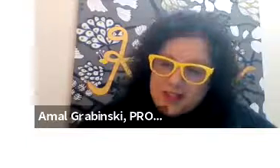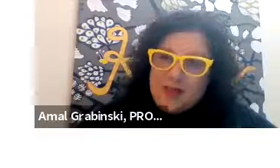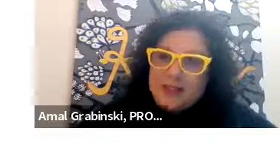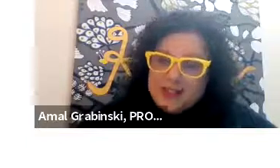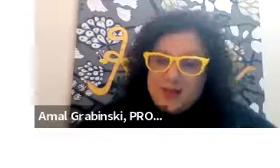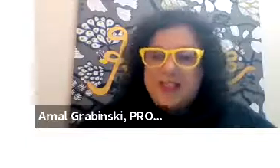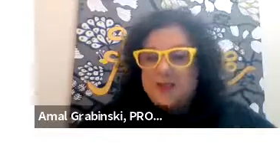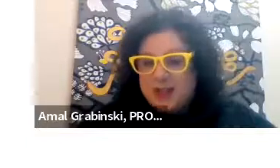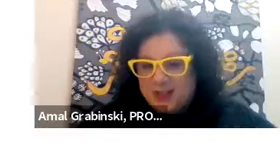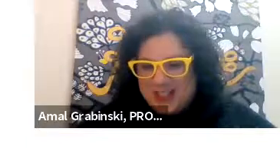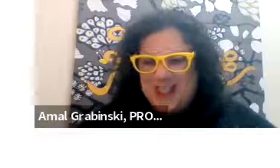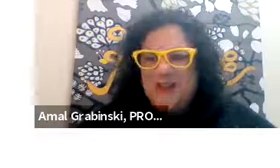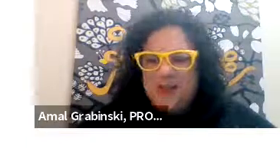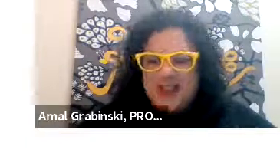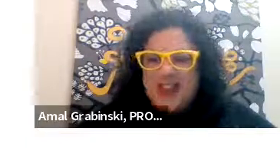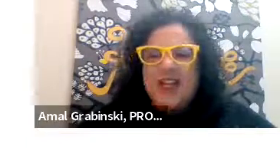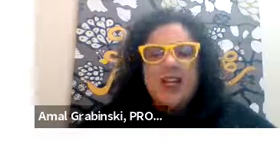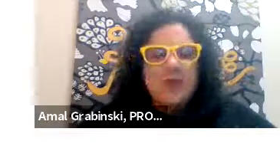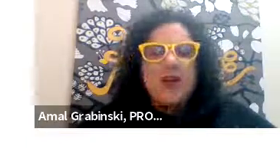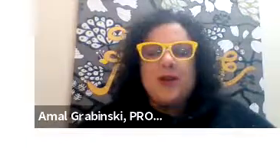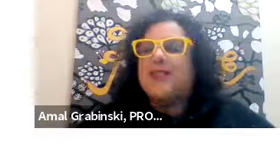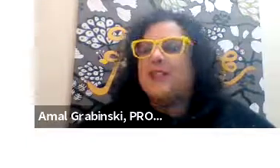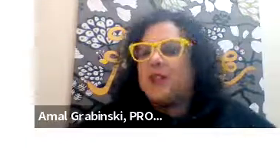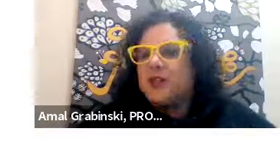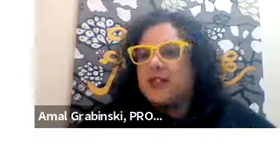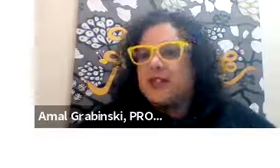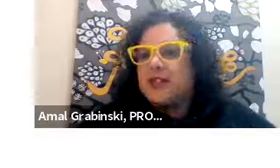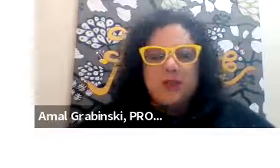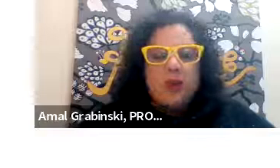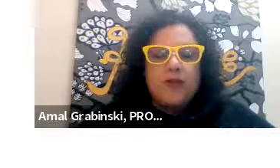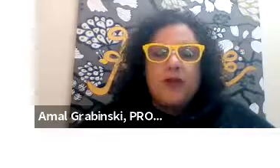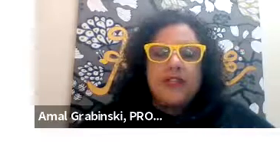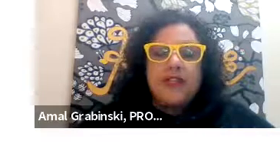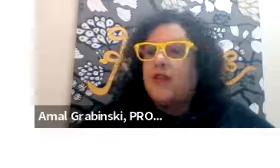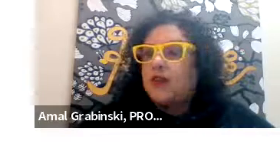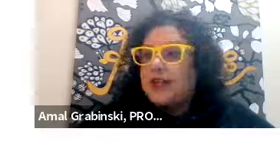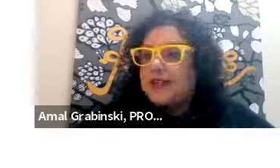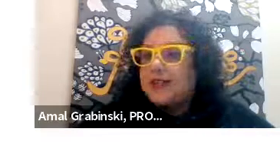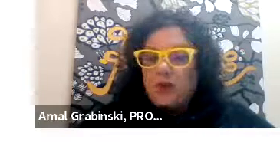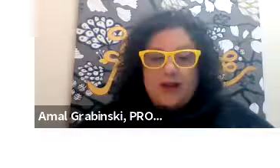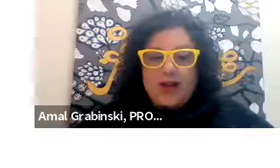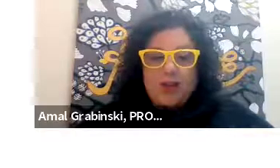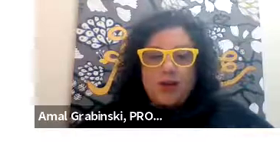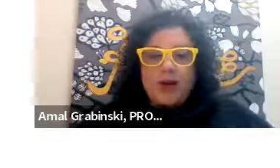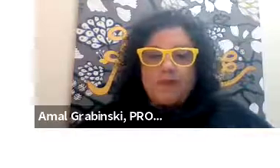Amal Grabinski, PROVAIL (she/her): developmental disabilities administration funded Community residential services, and we support 4600 clients statewide in that Program.